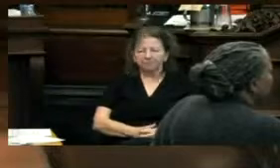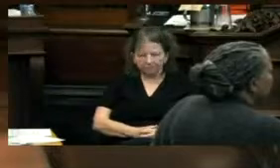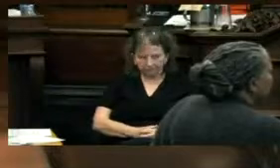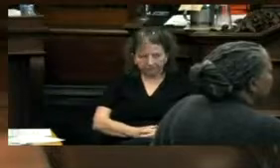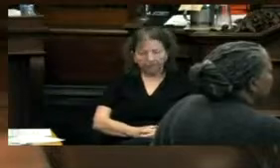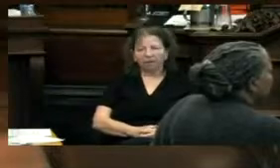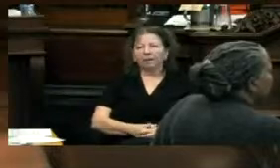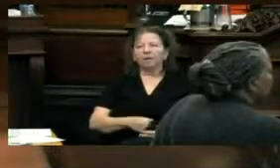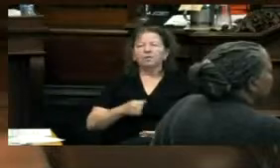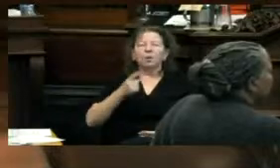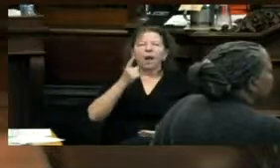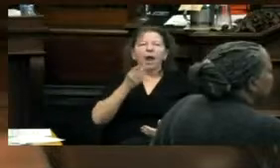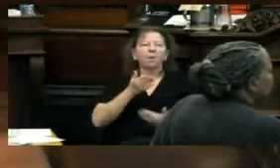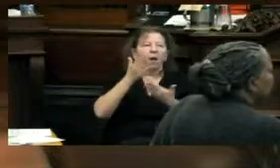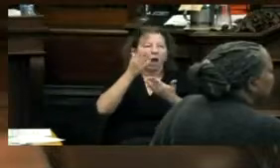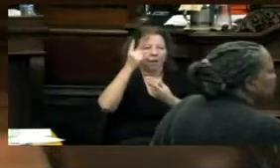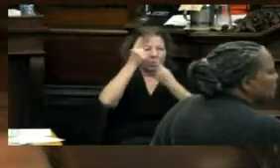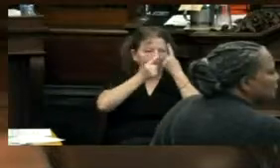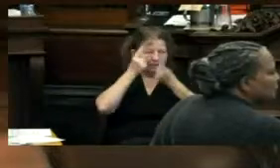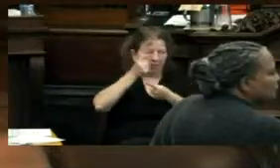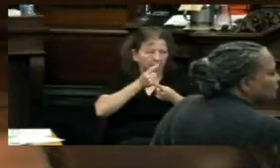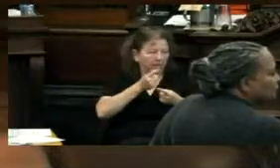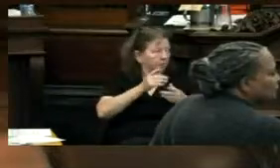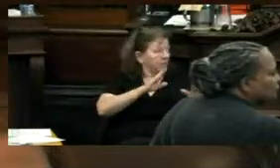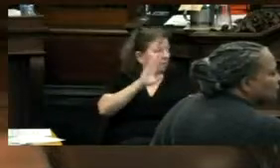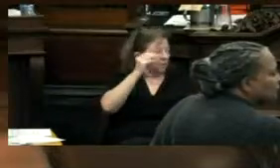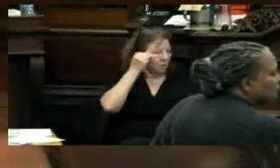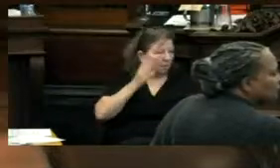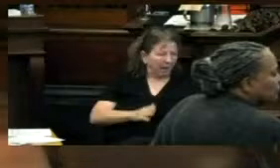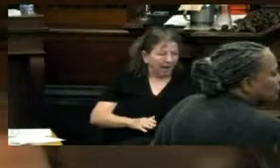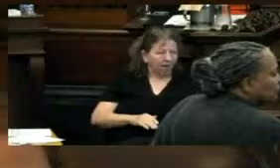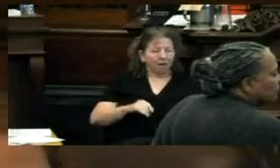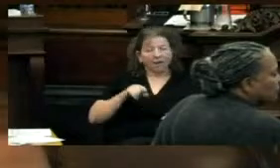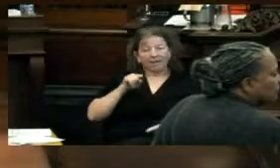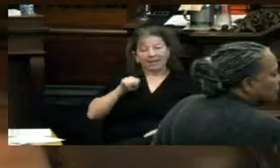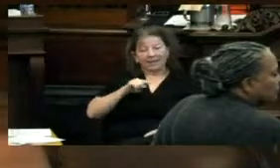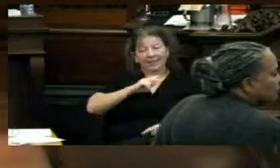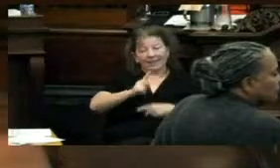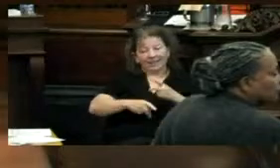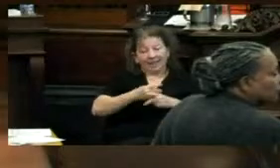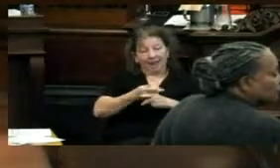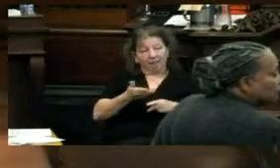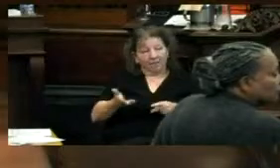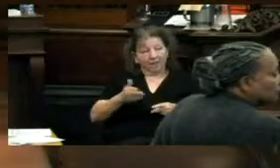got served. Okay. All right. Yeah. So I would just offer for